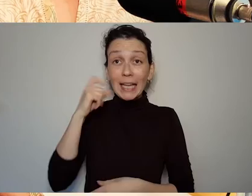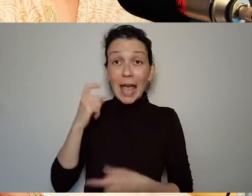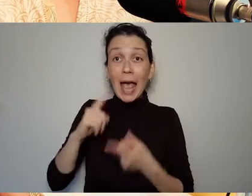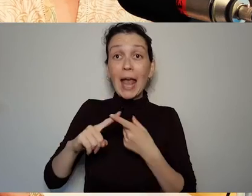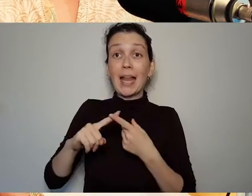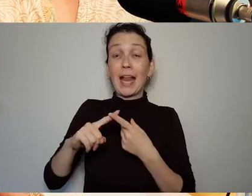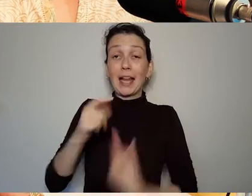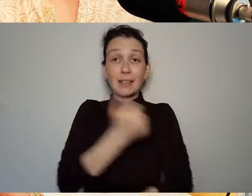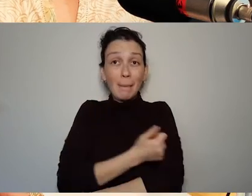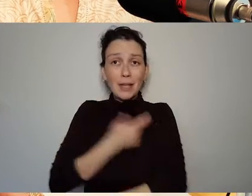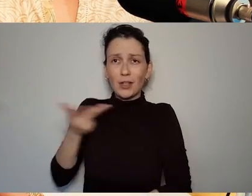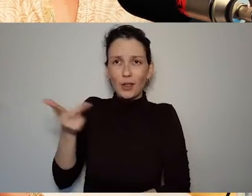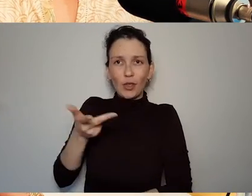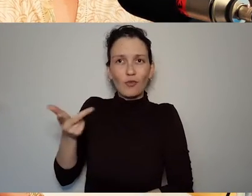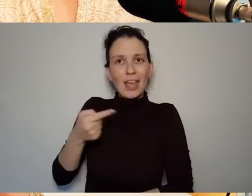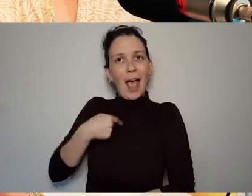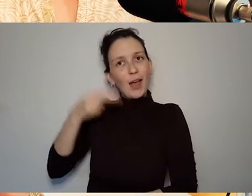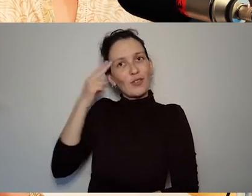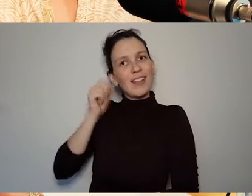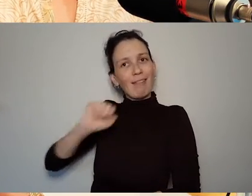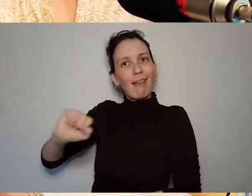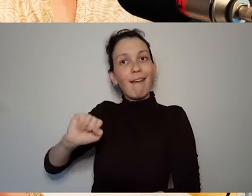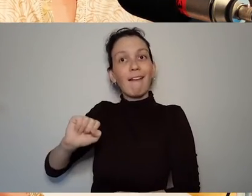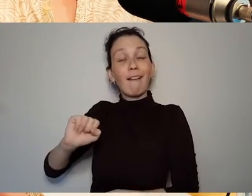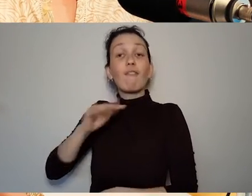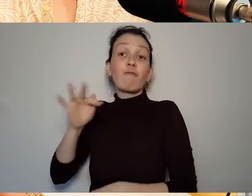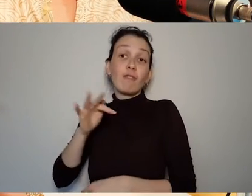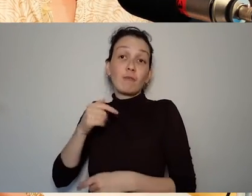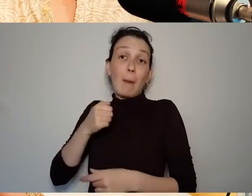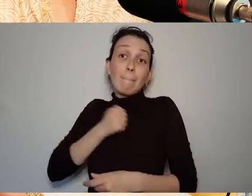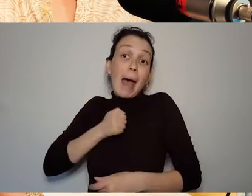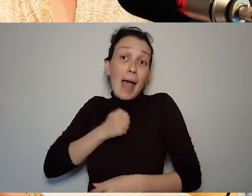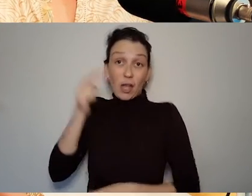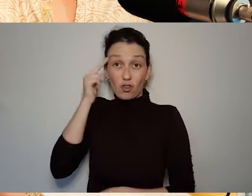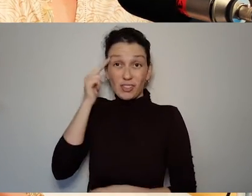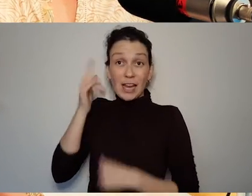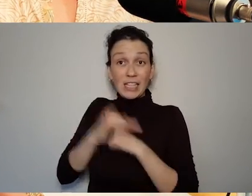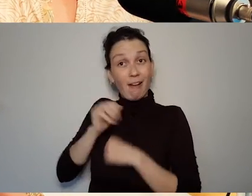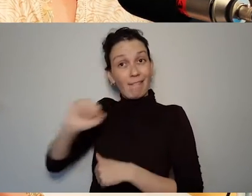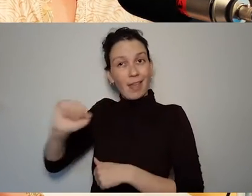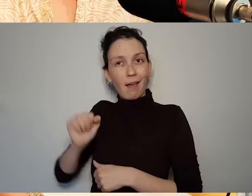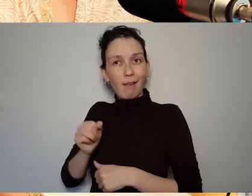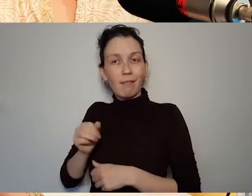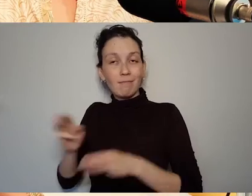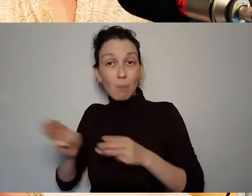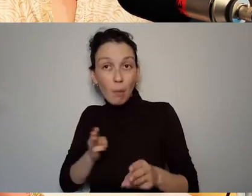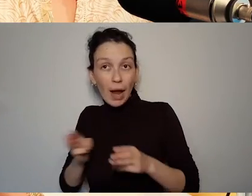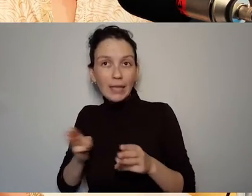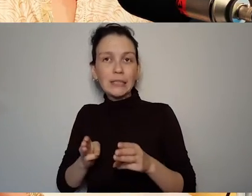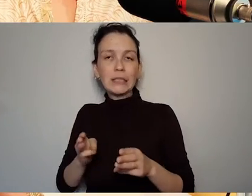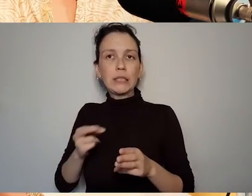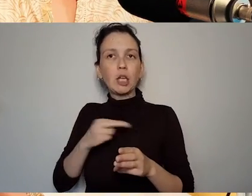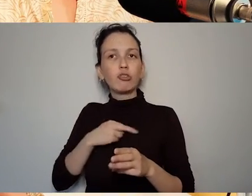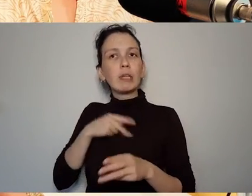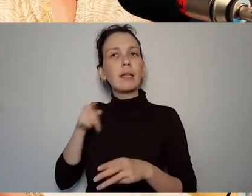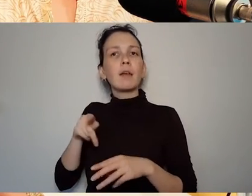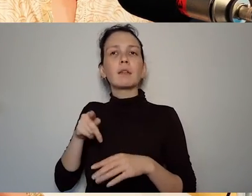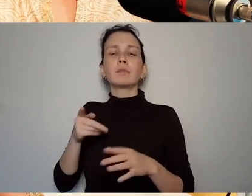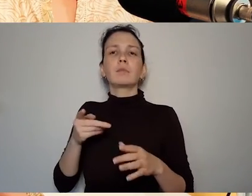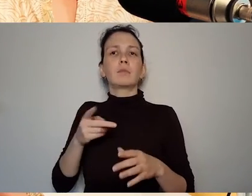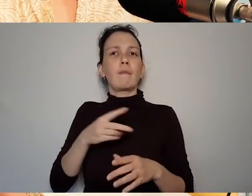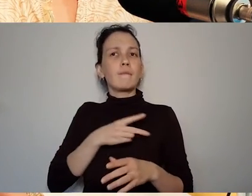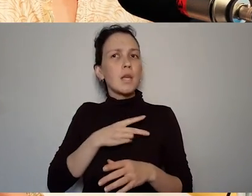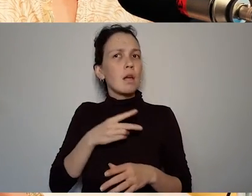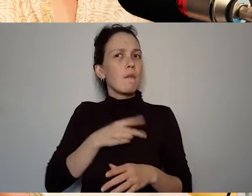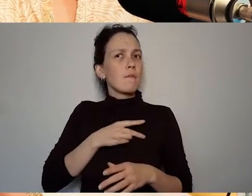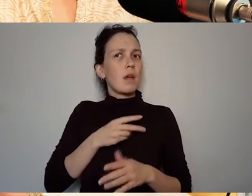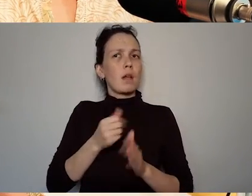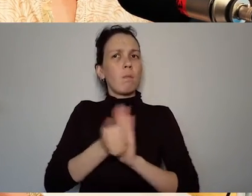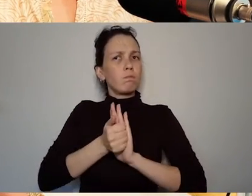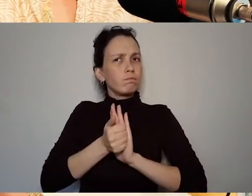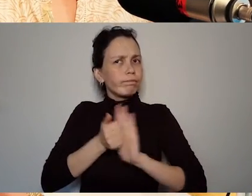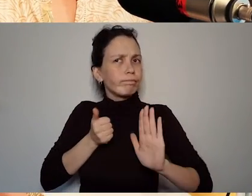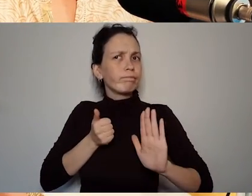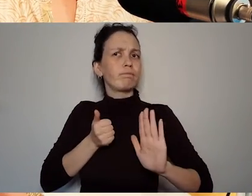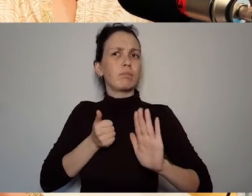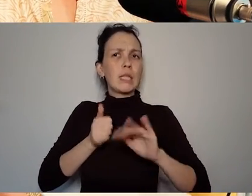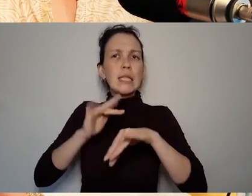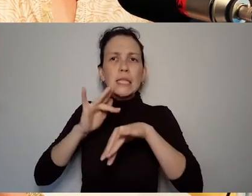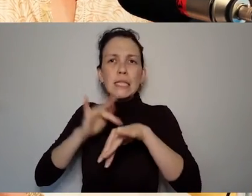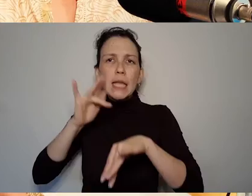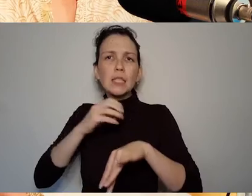is that they are particularly alive and sensitive and expert in expression through the body, so the